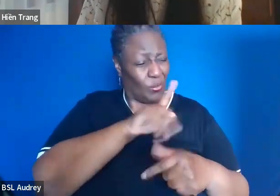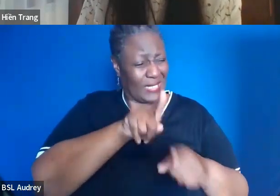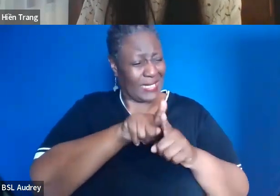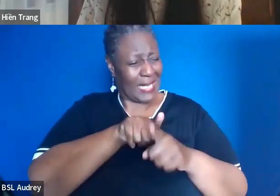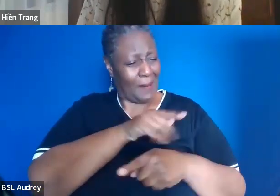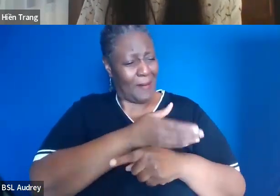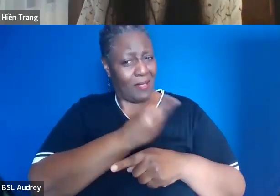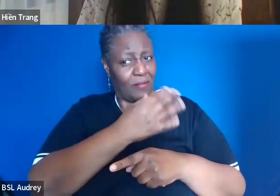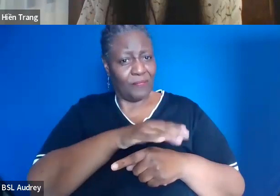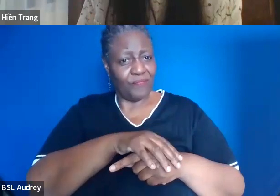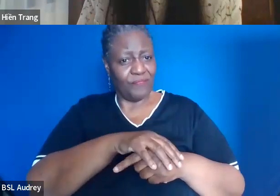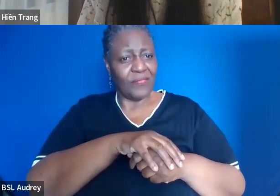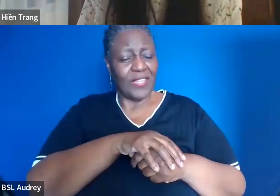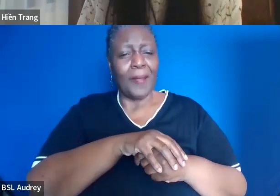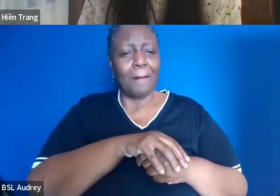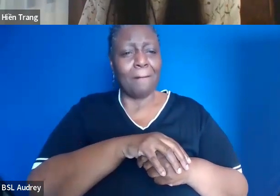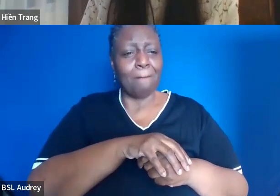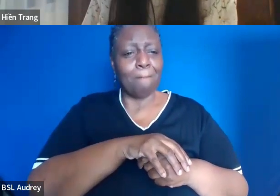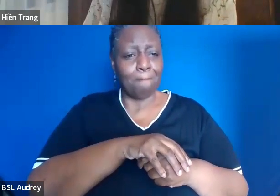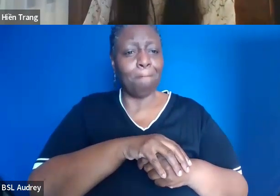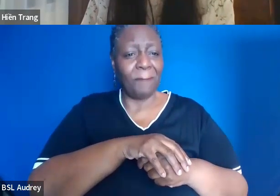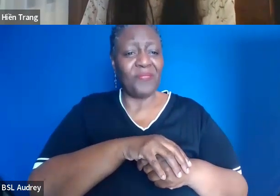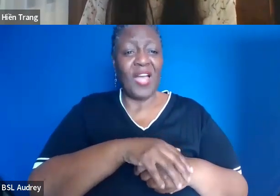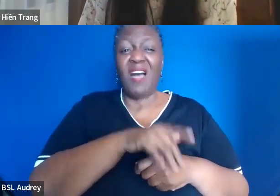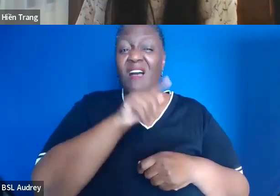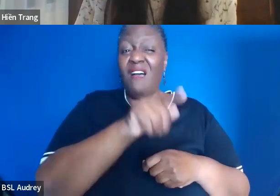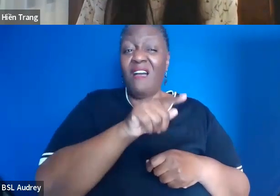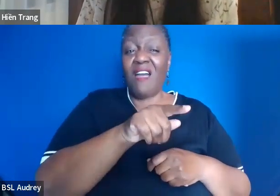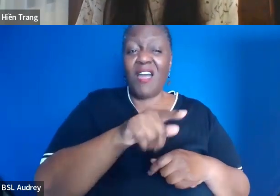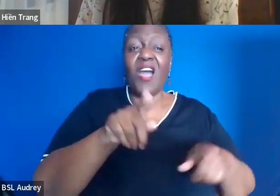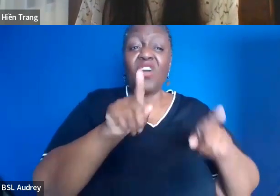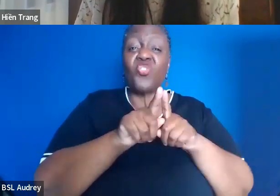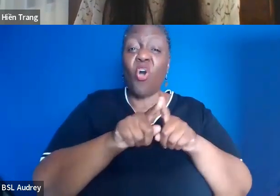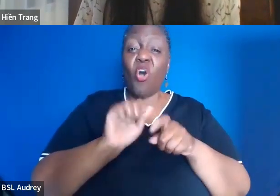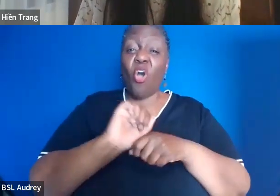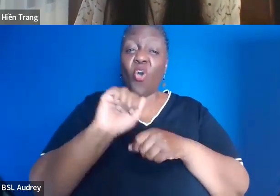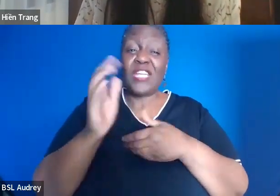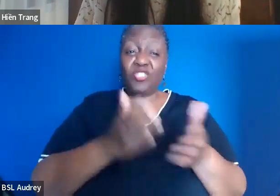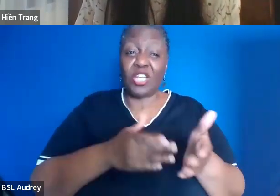if I can quote Oh sorry if I can quote your own your own introduction to your translations and the